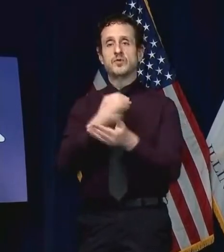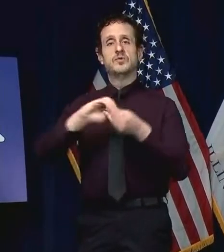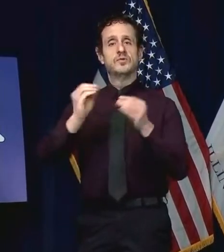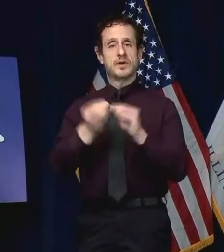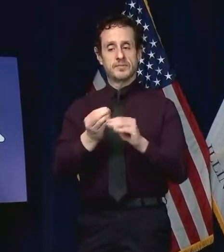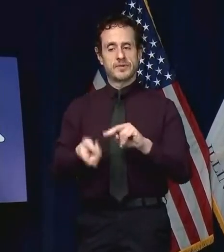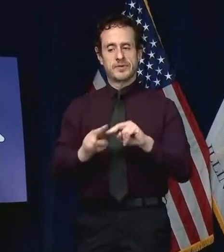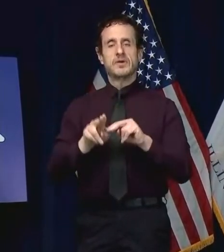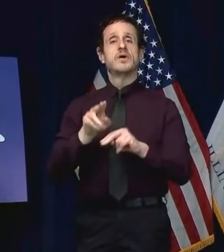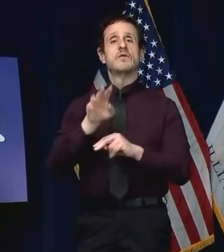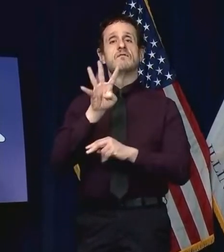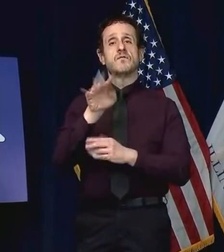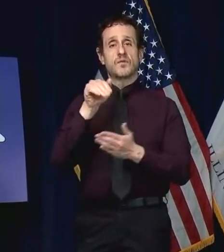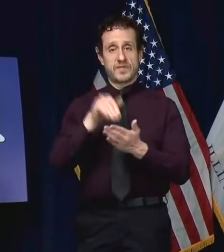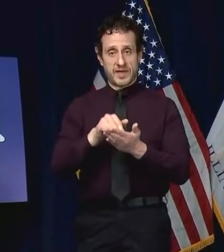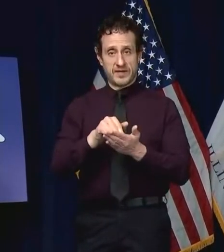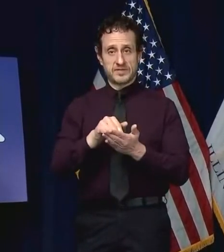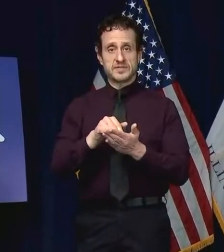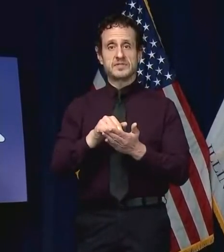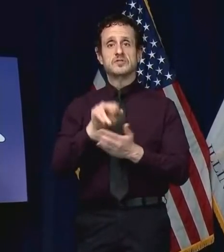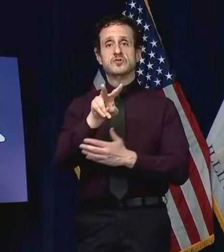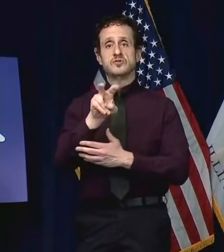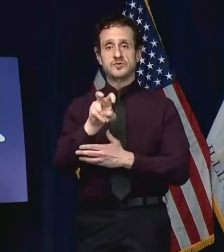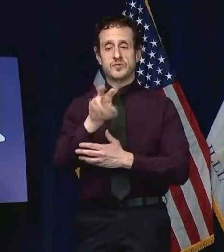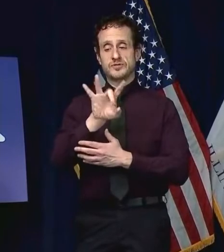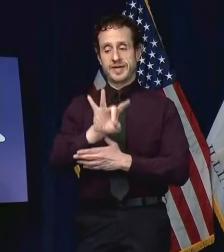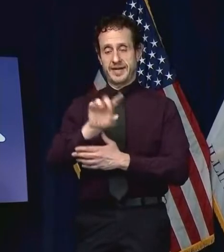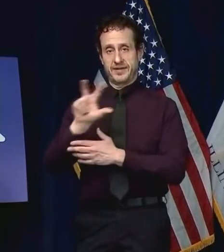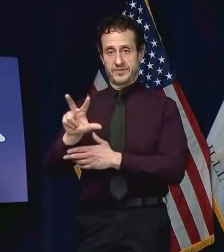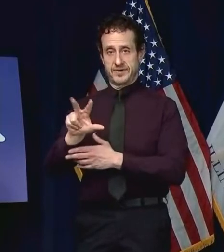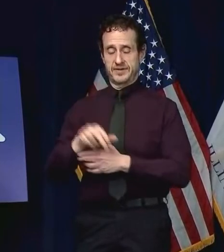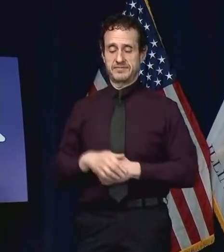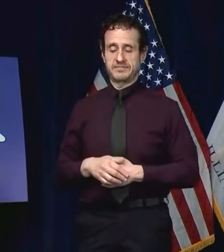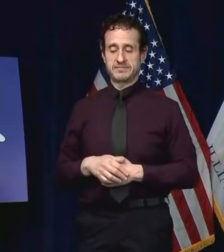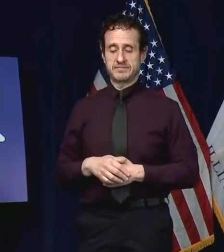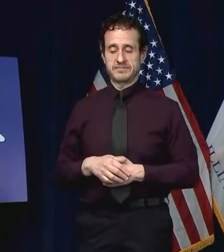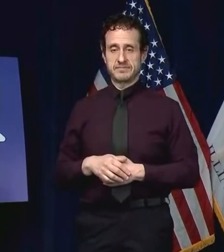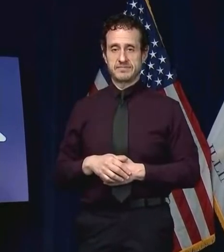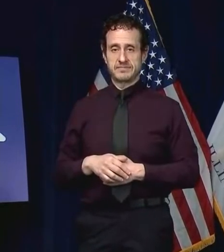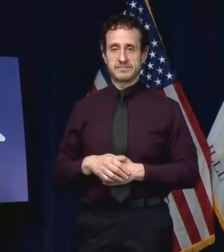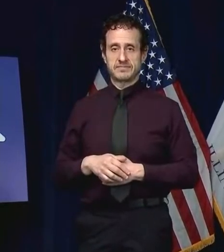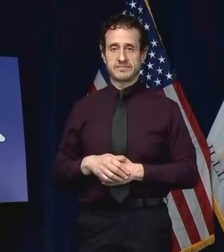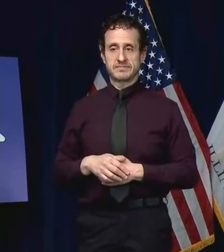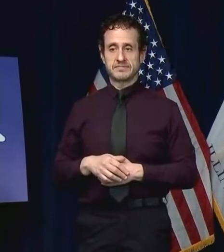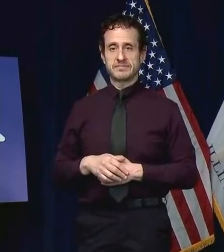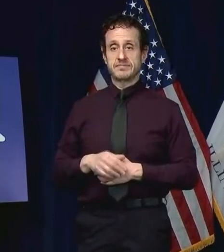14th 14th. That that 14th number had risen to four thousand two hundred and